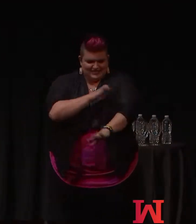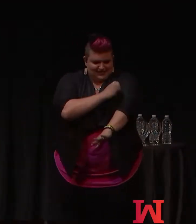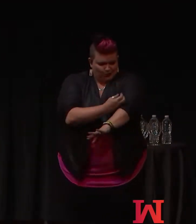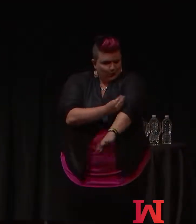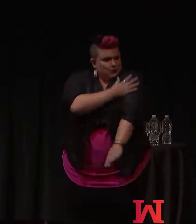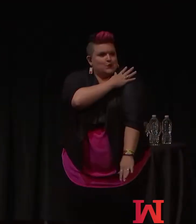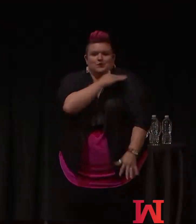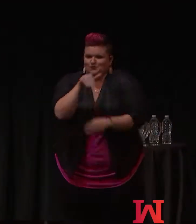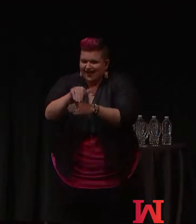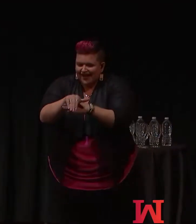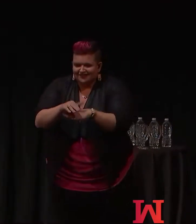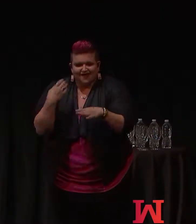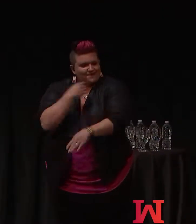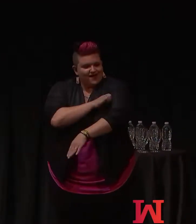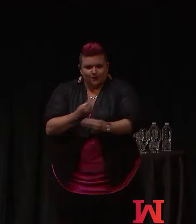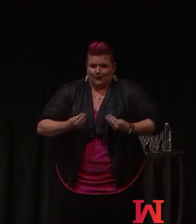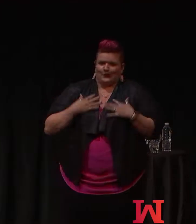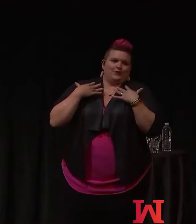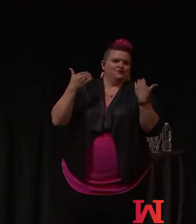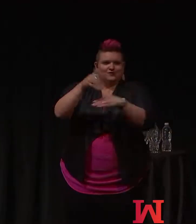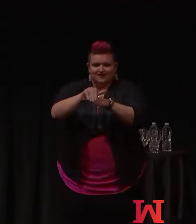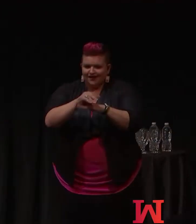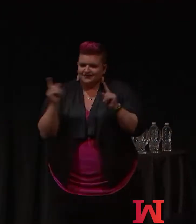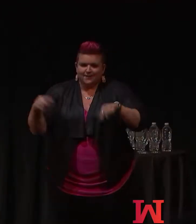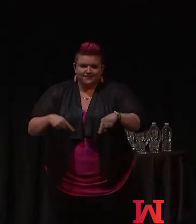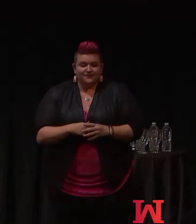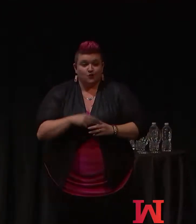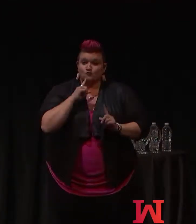I am energized to be here, I am energized to be a woman,